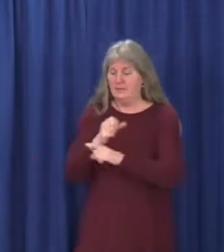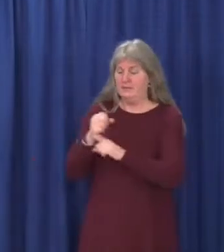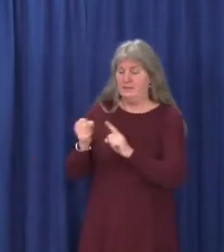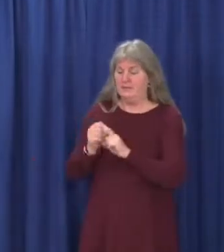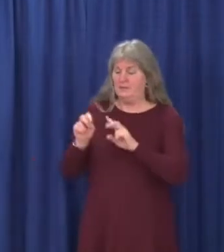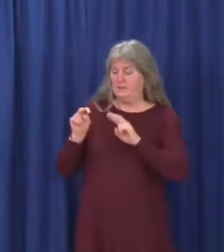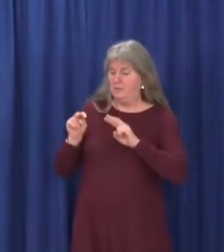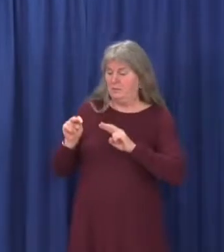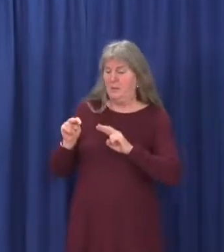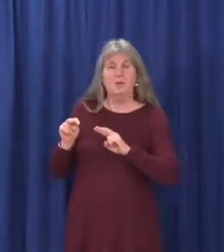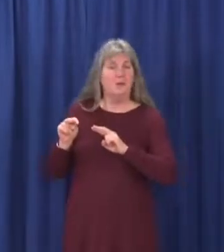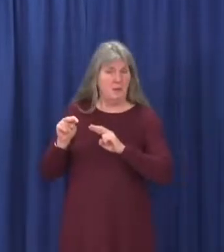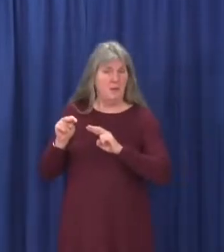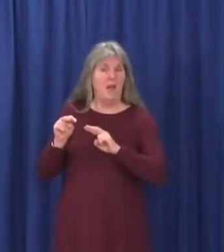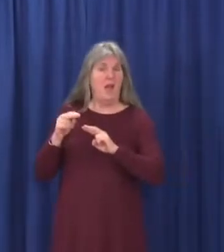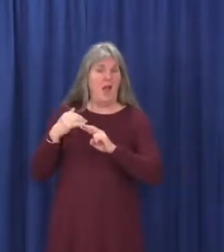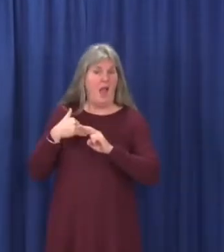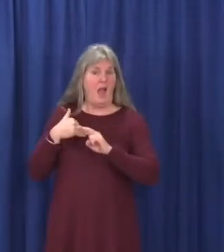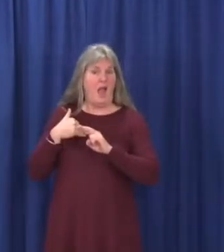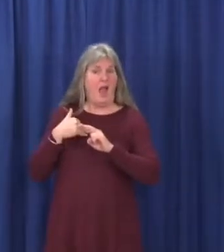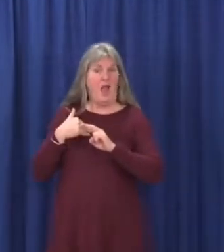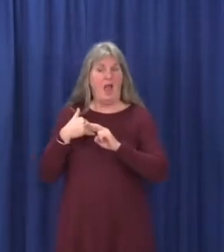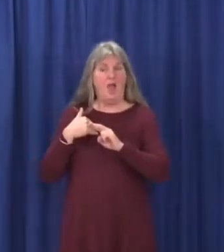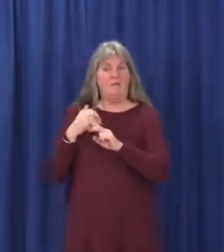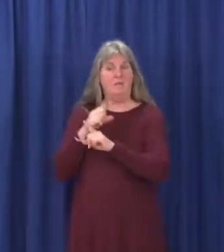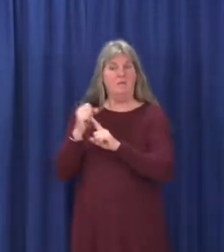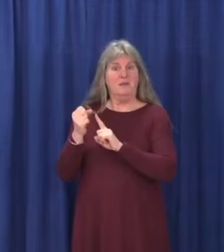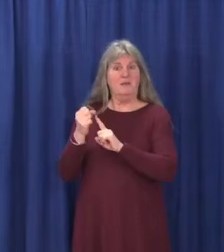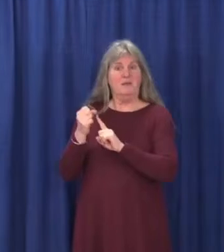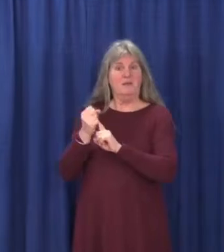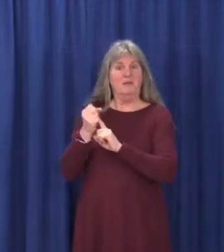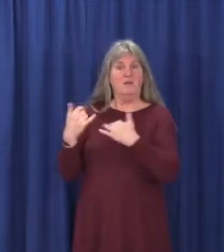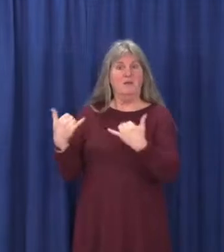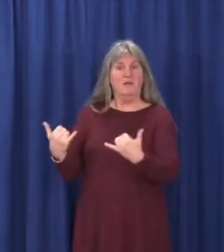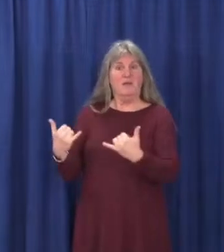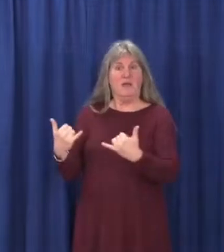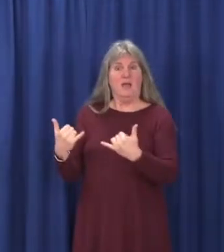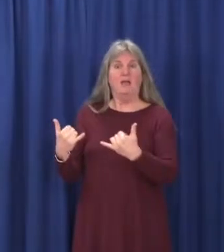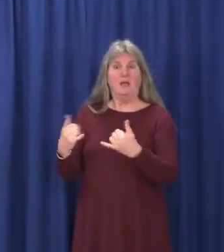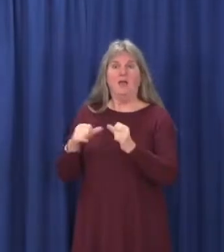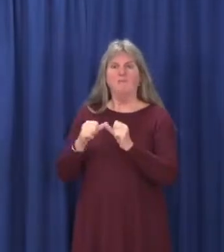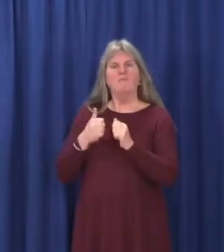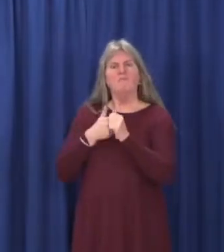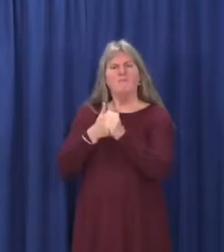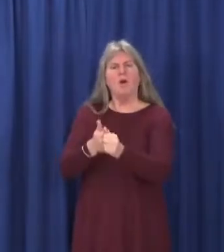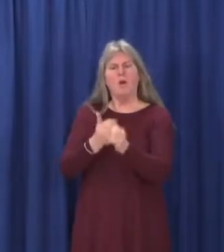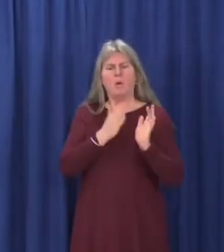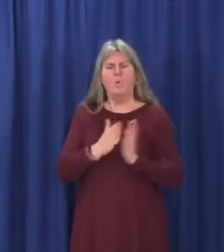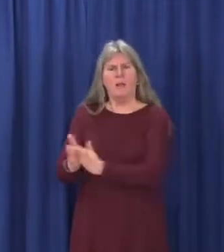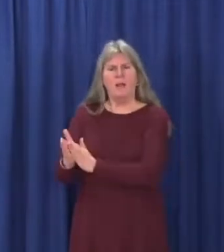happy to share that we are in a position to continue with that plan. Starting tomorrow,